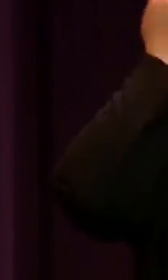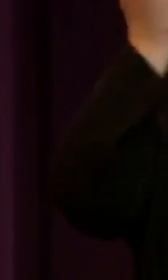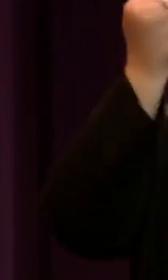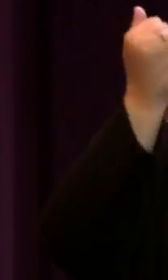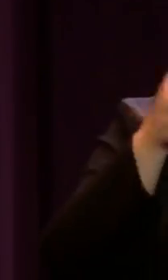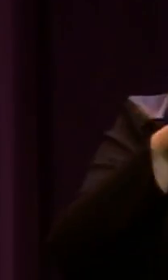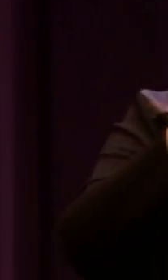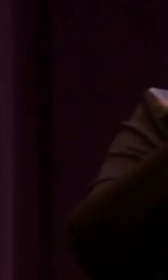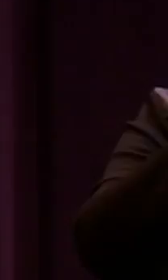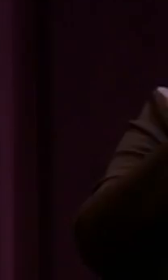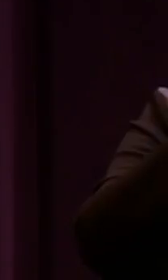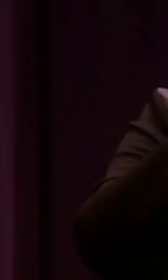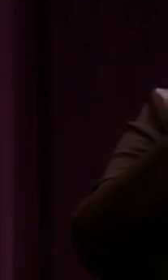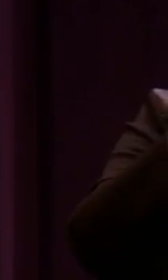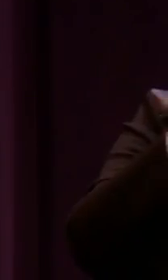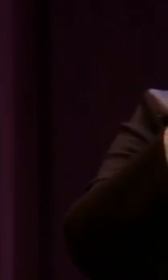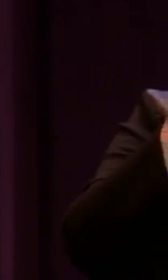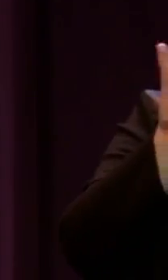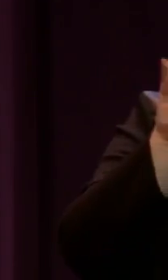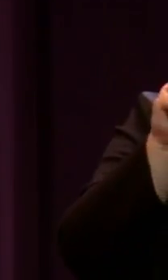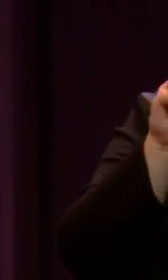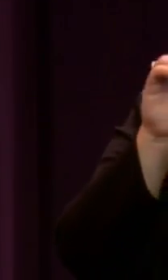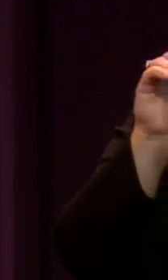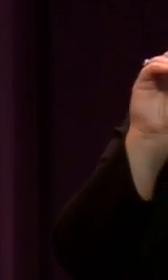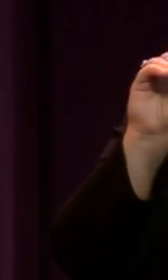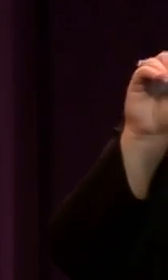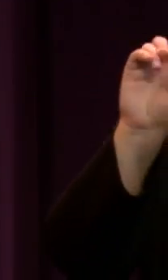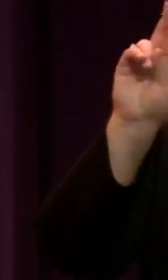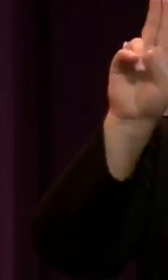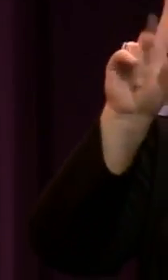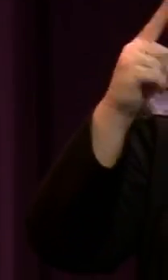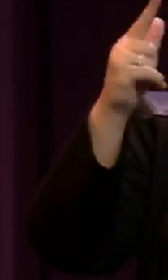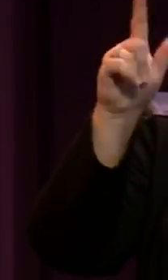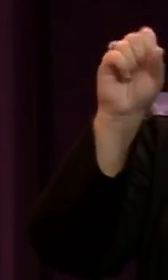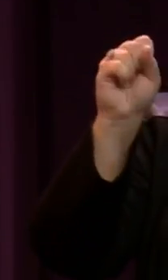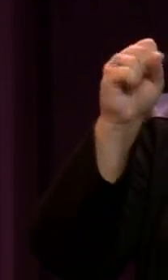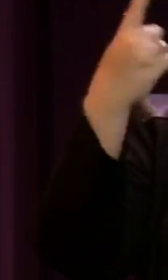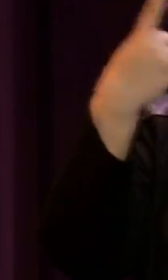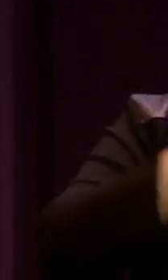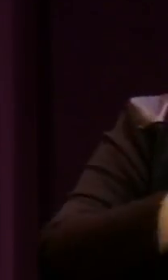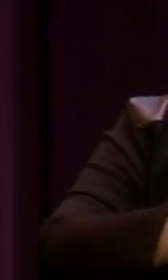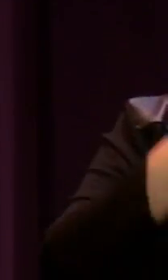FREDERICK DOUGLASS ONCE SAID POWER CONCEDES NOTHING WITHOUT A